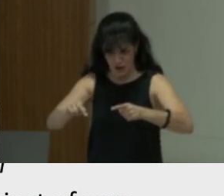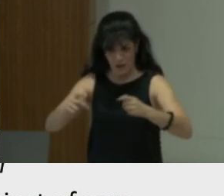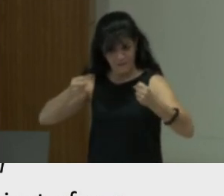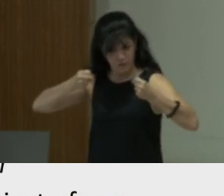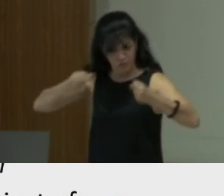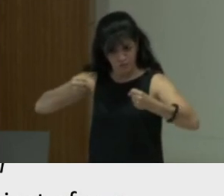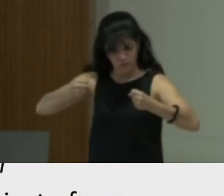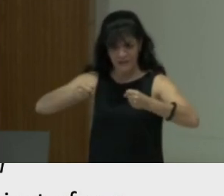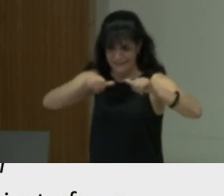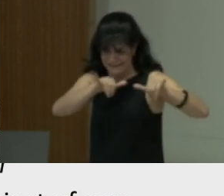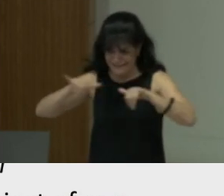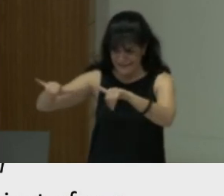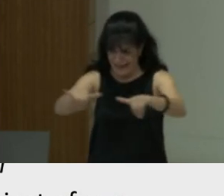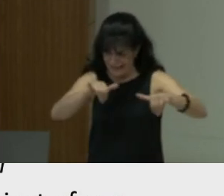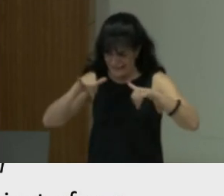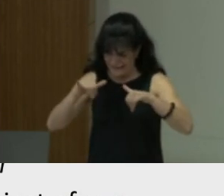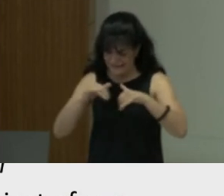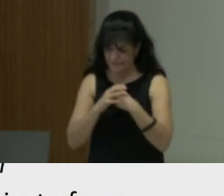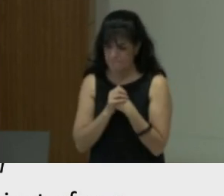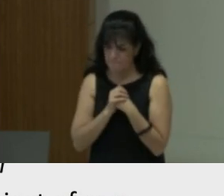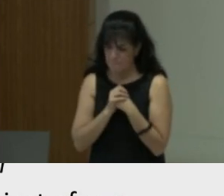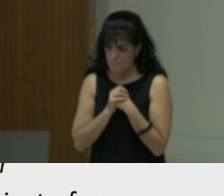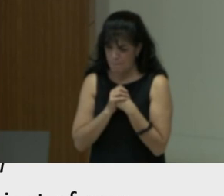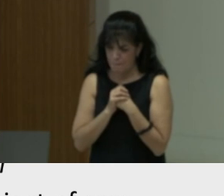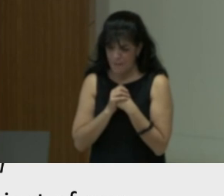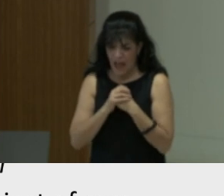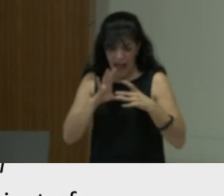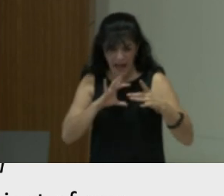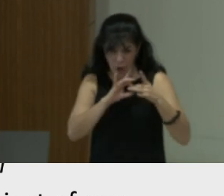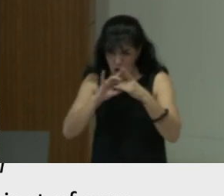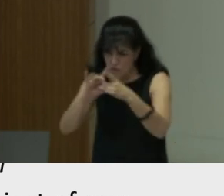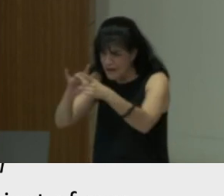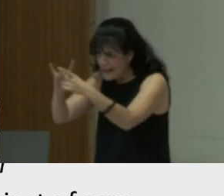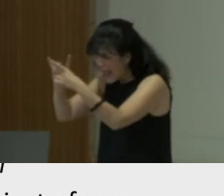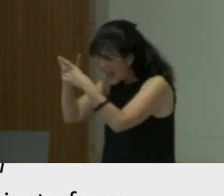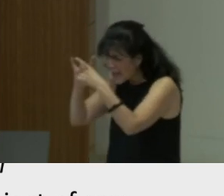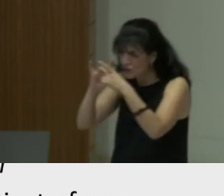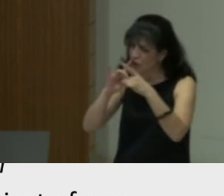and the many ways in which relationships of trust and power can be abused.